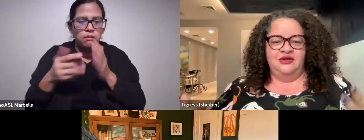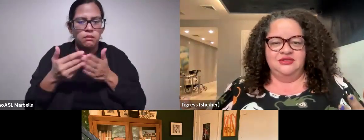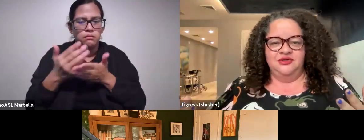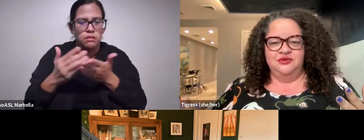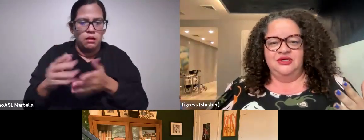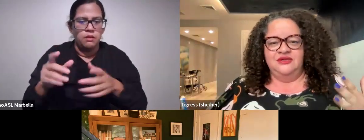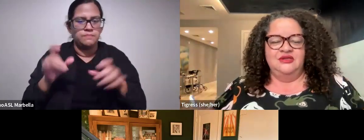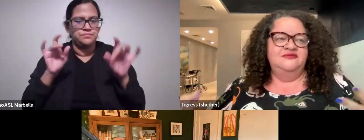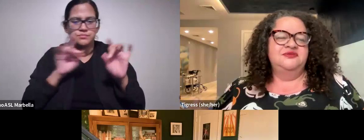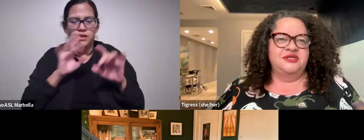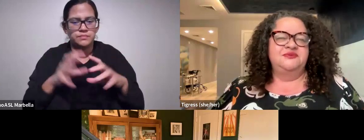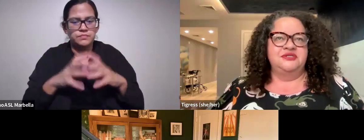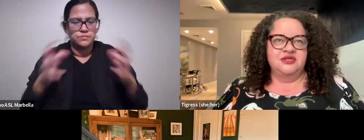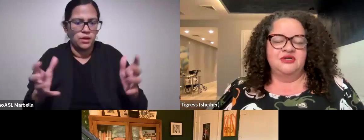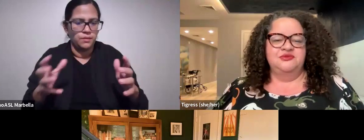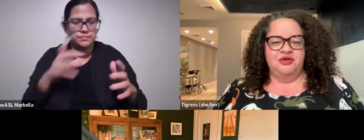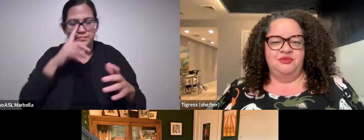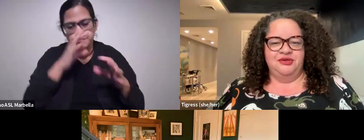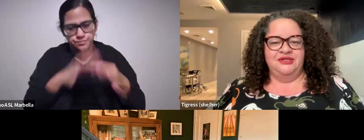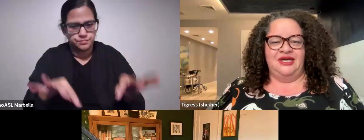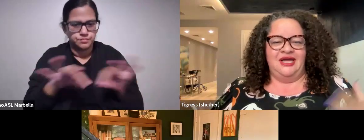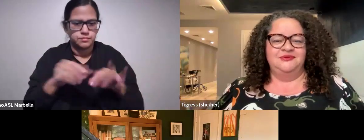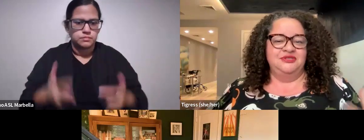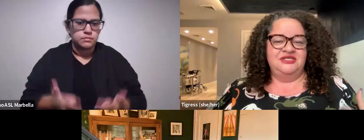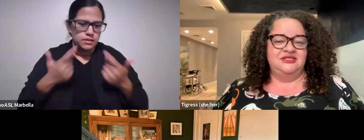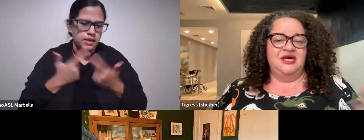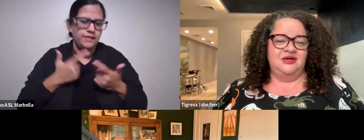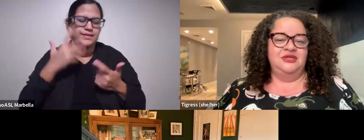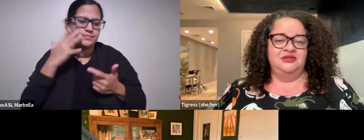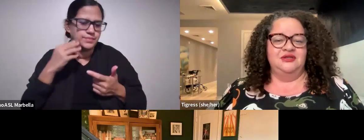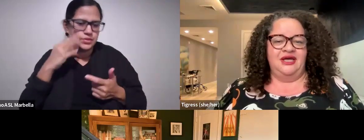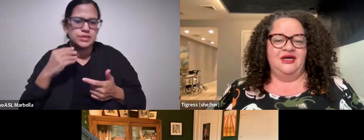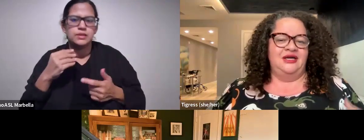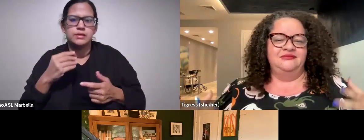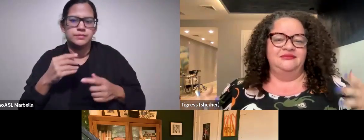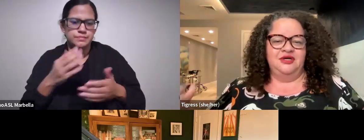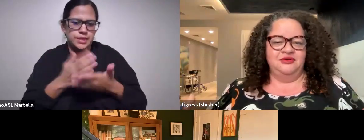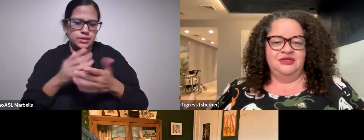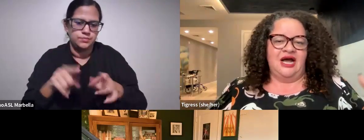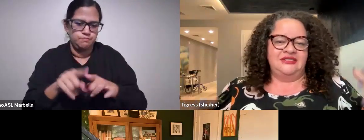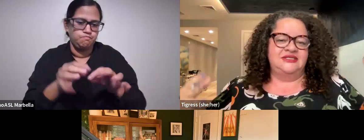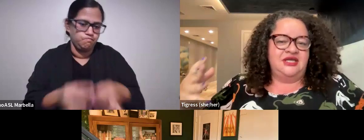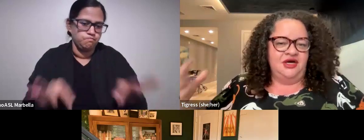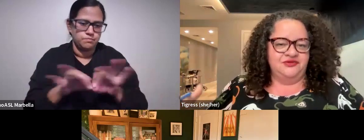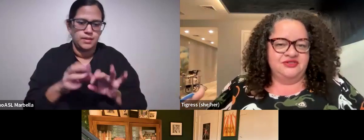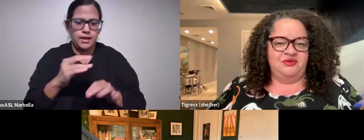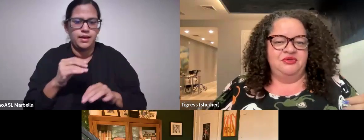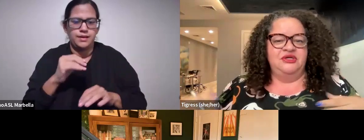And also the lived experience pieces are super important, and expertise does not only look like I studied hundreds of people,